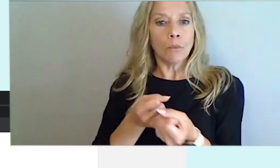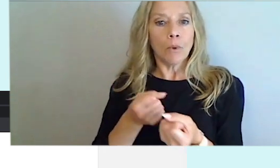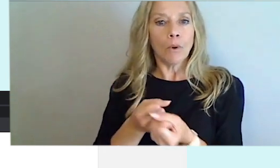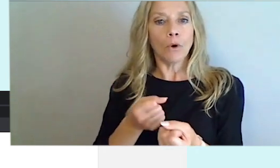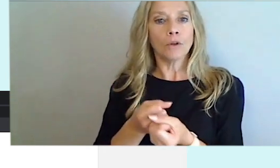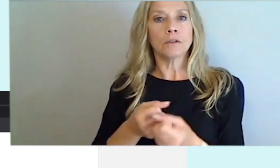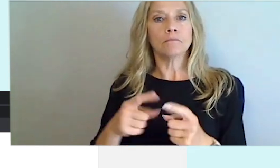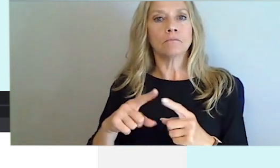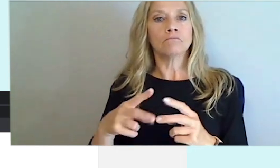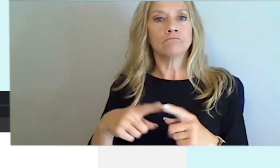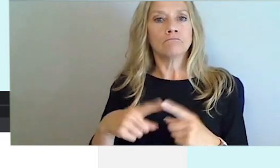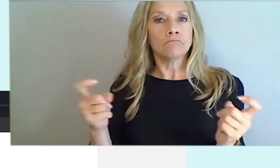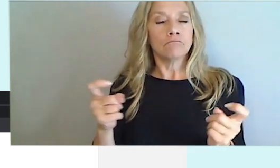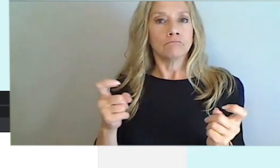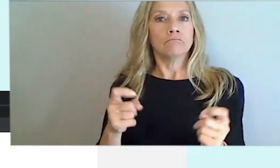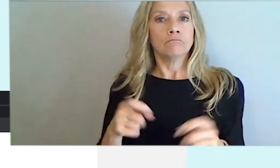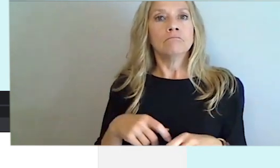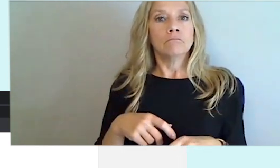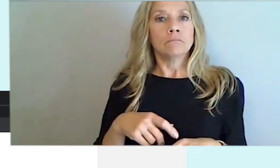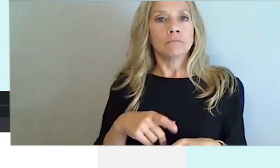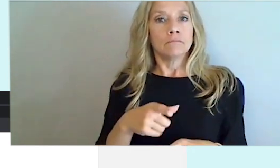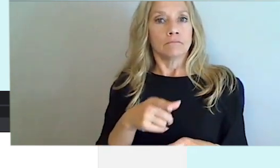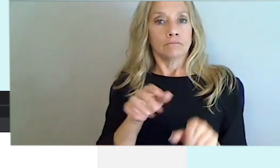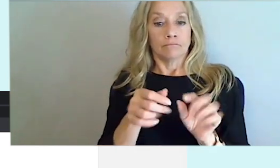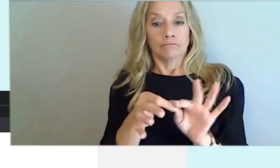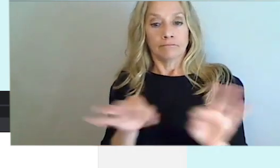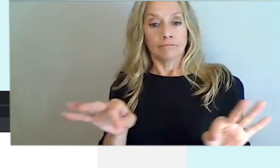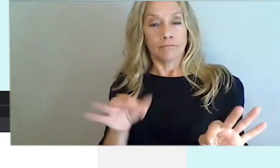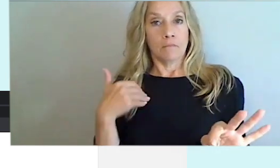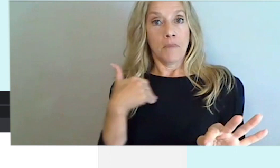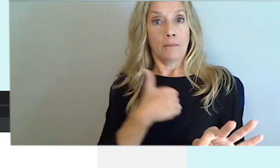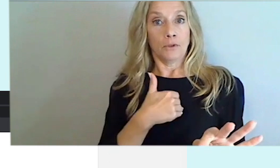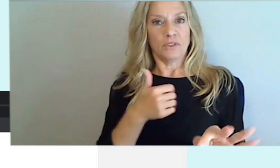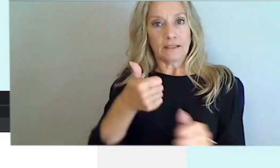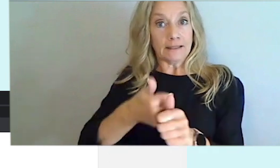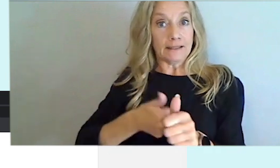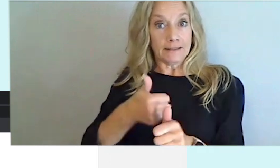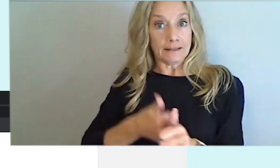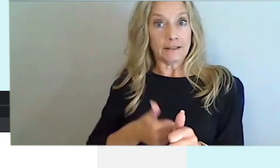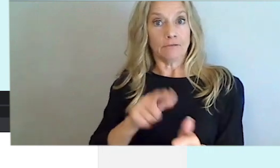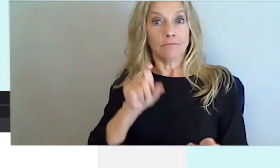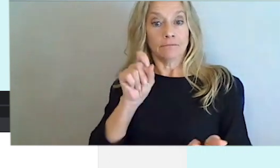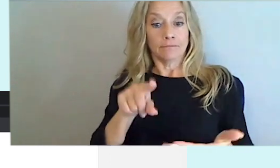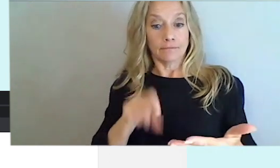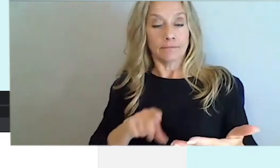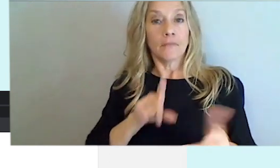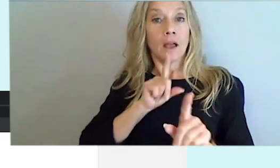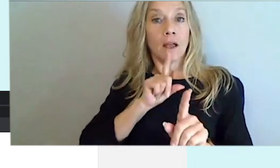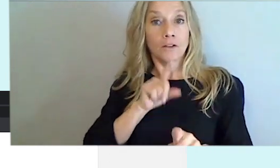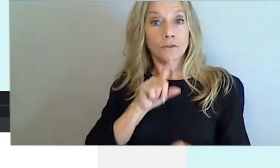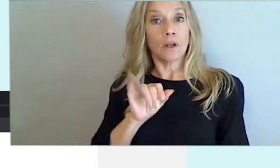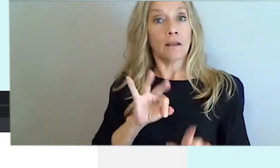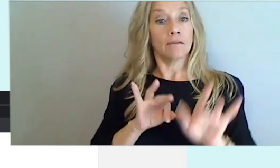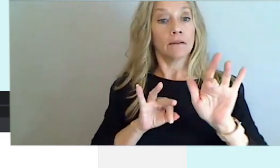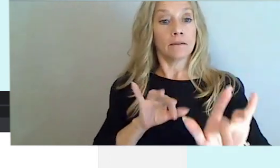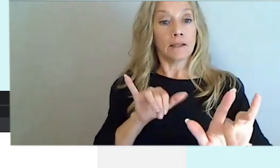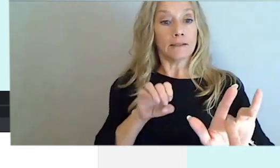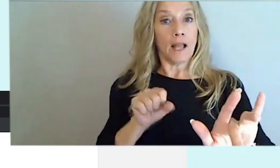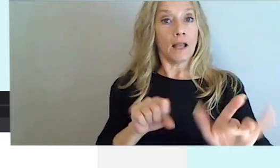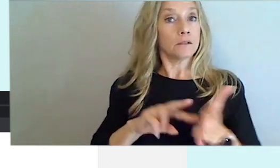The member would select answers to the required questions. If a member selects yes, they can tell TennCare about the expenses